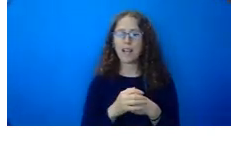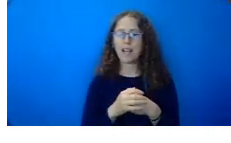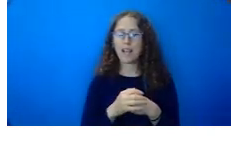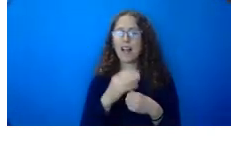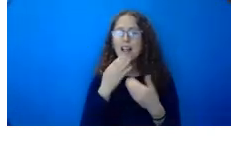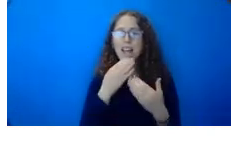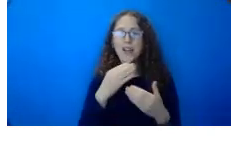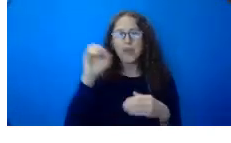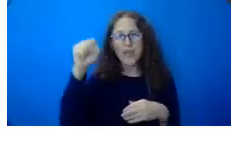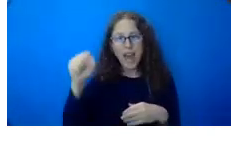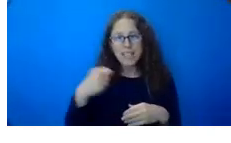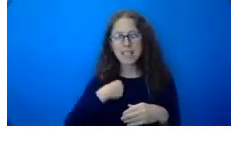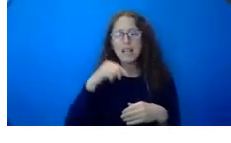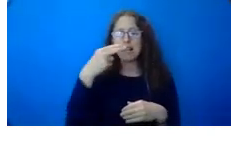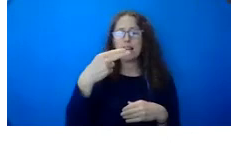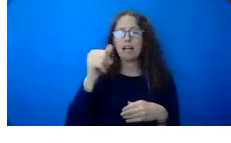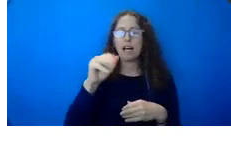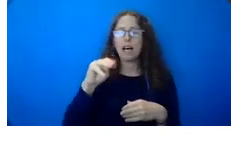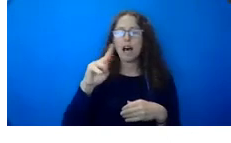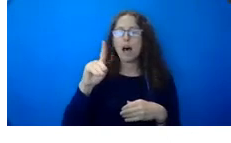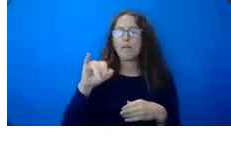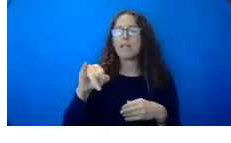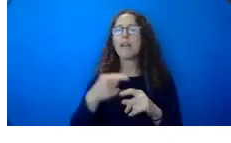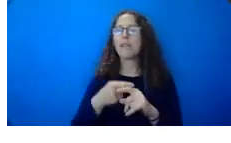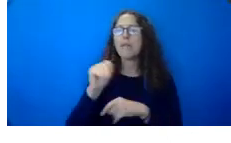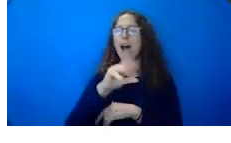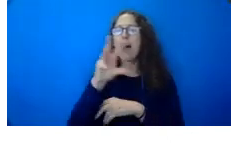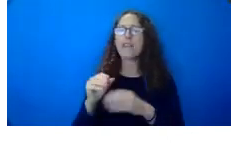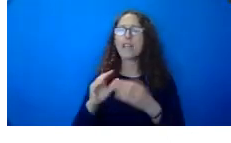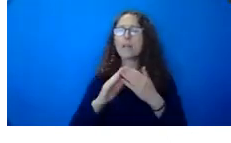. » HAMDI ABDULLAH. YOU SHOULD